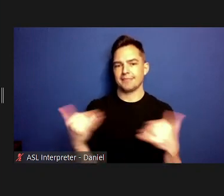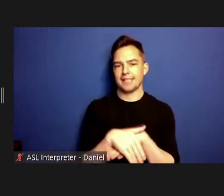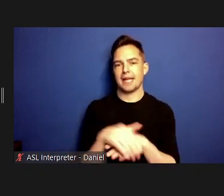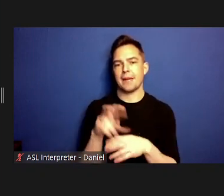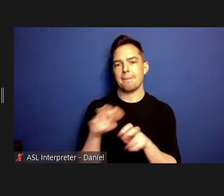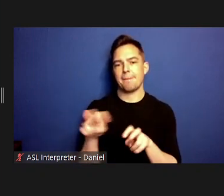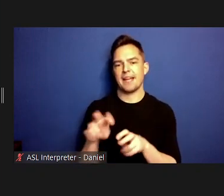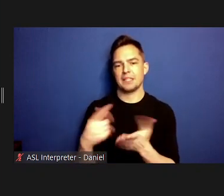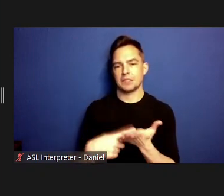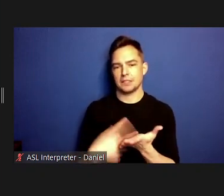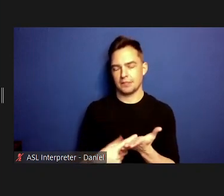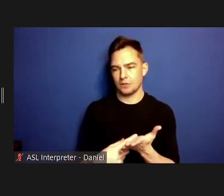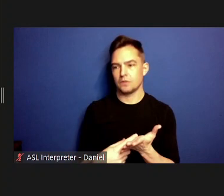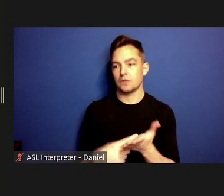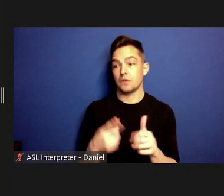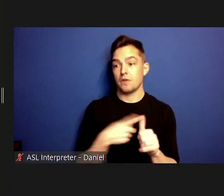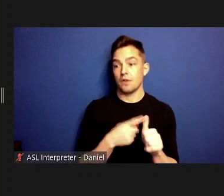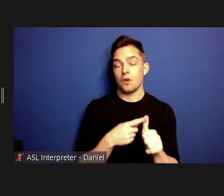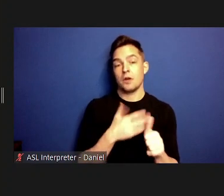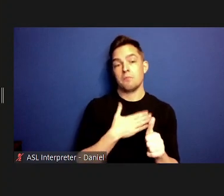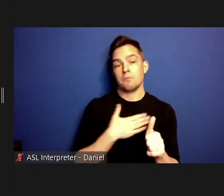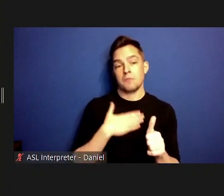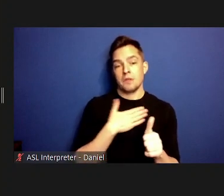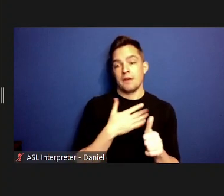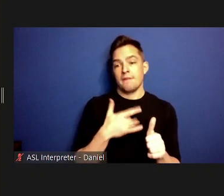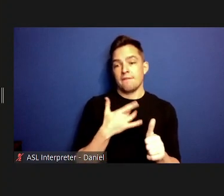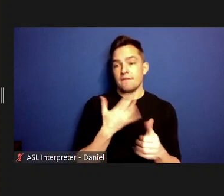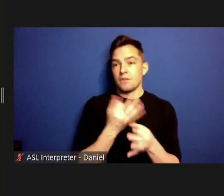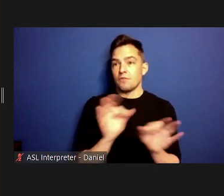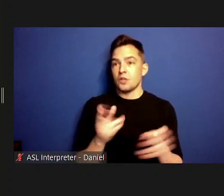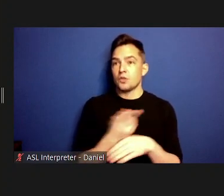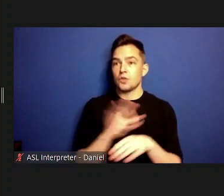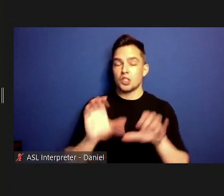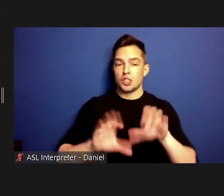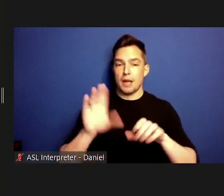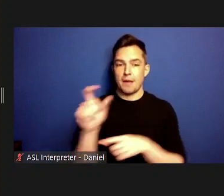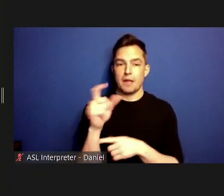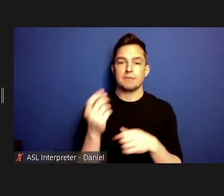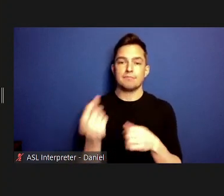discussion. First, please feel free to use the chat box and ask questions and ask questions